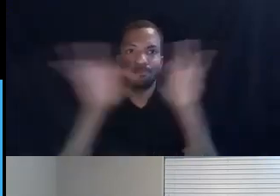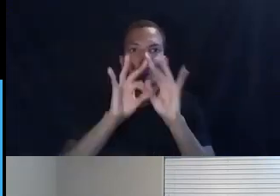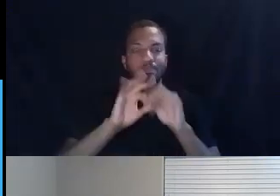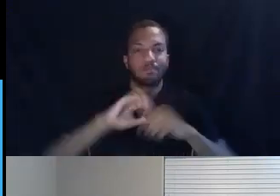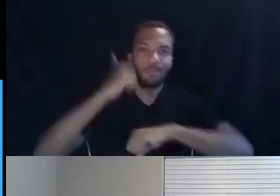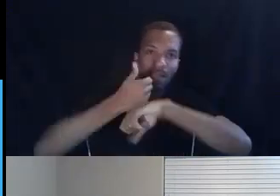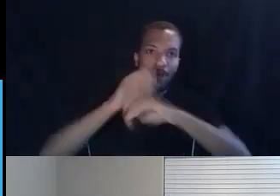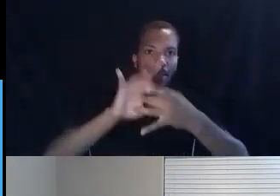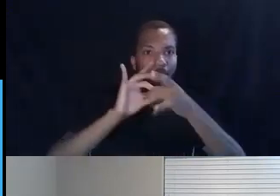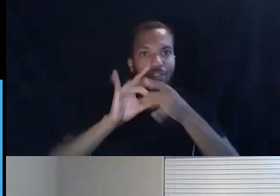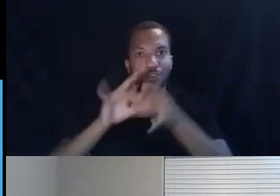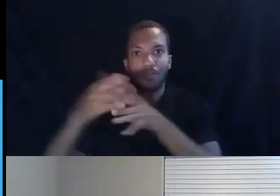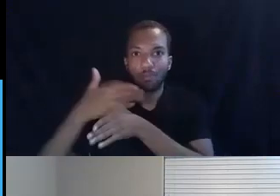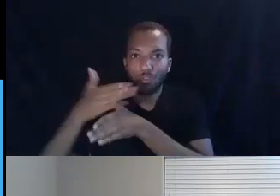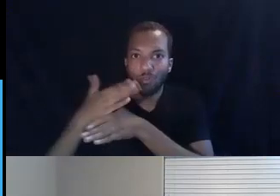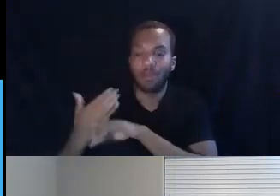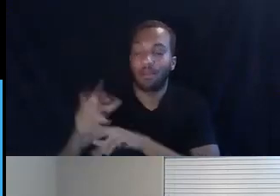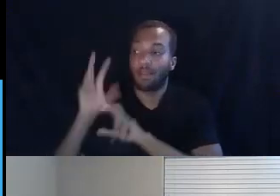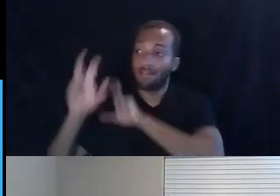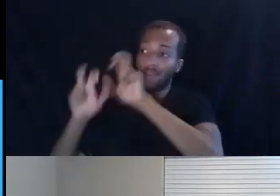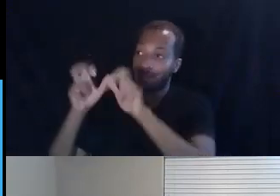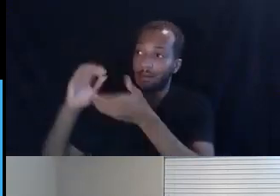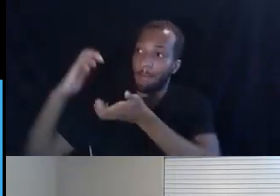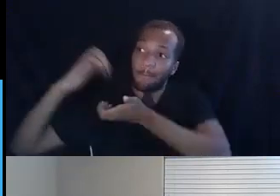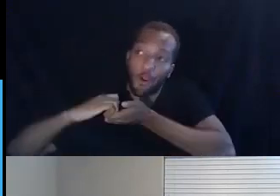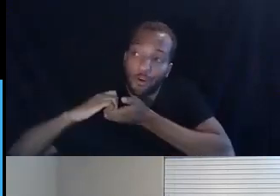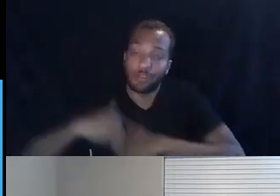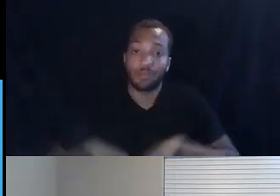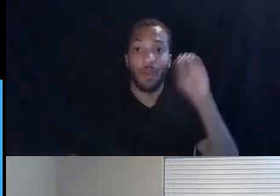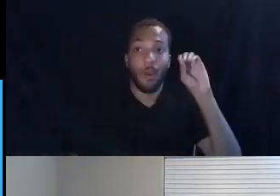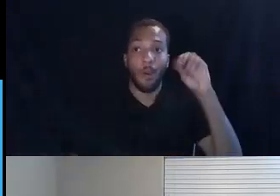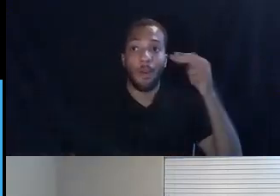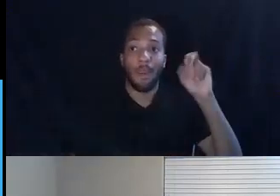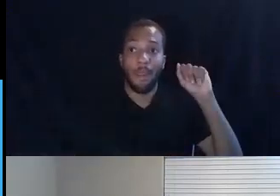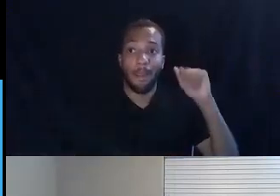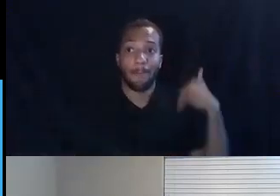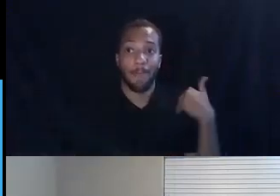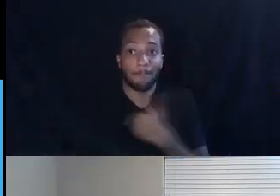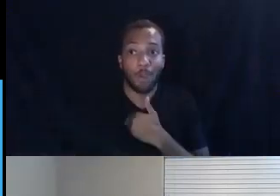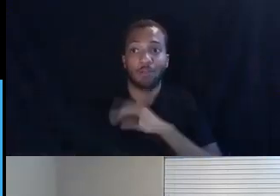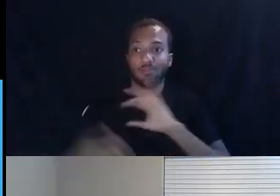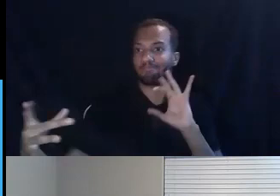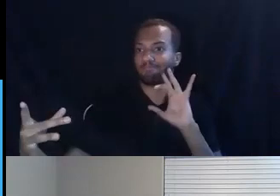and community benefit investment partners, inform OHEA members and a broader community about opportunities to lead